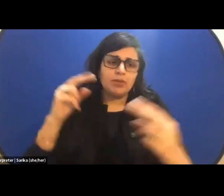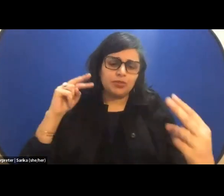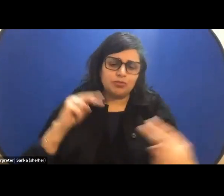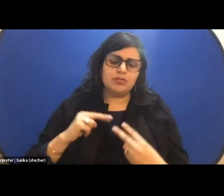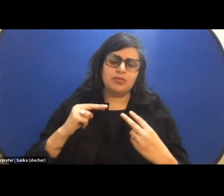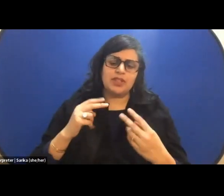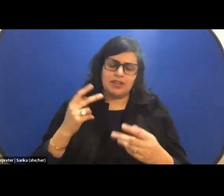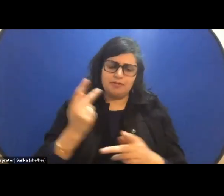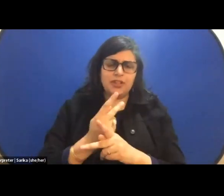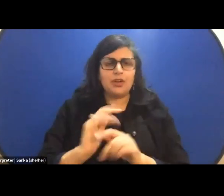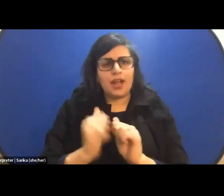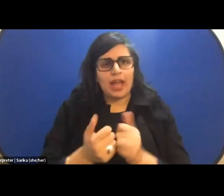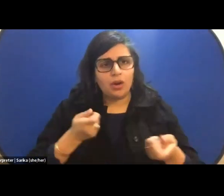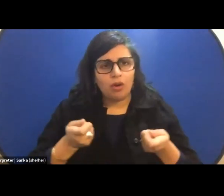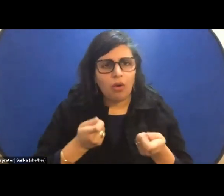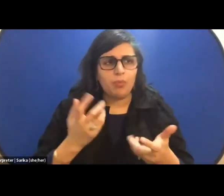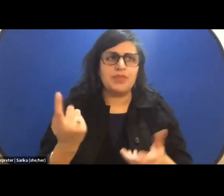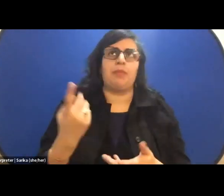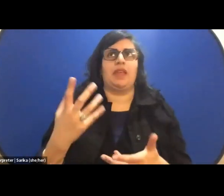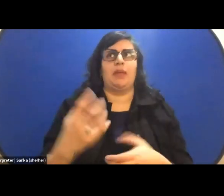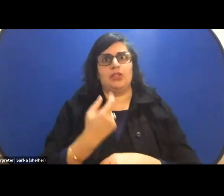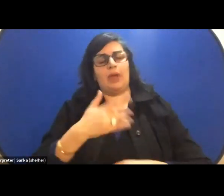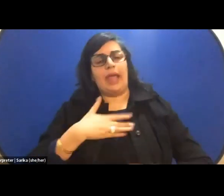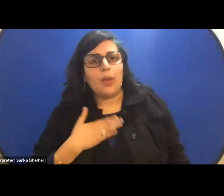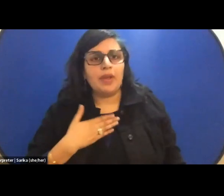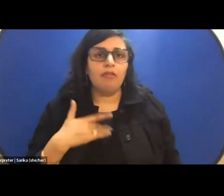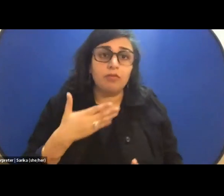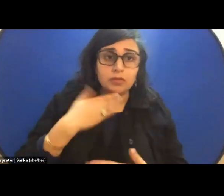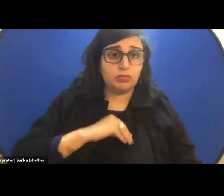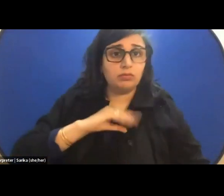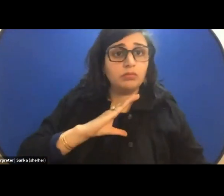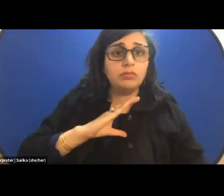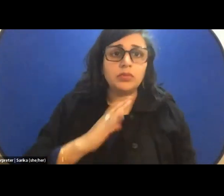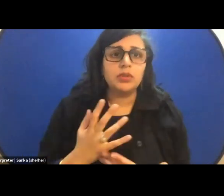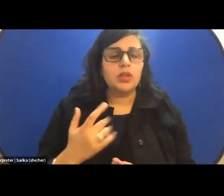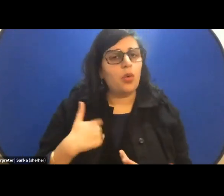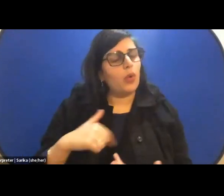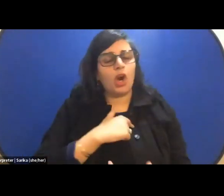stories, we understand these can be triggering. Use some time to reflect and find the best way to cope.